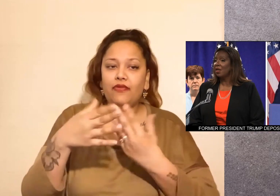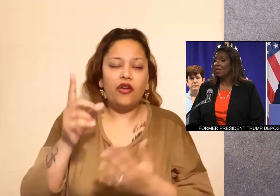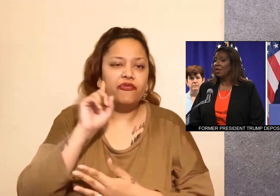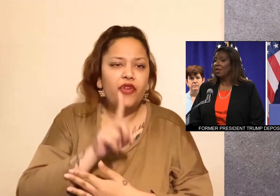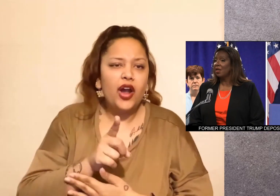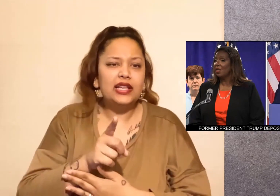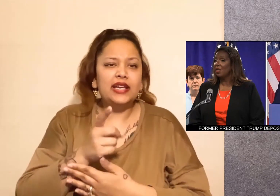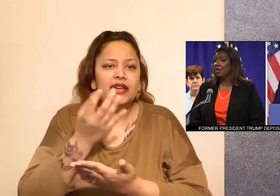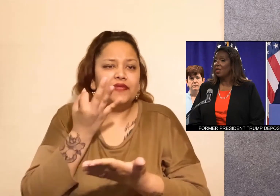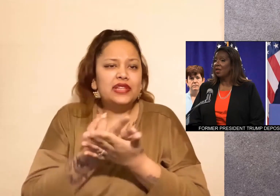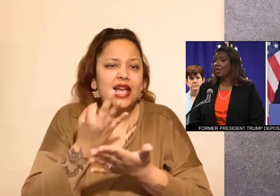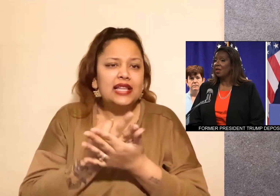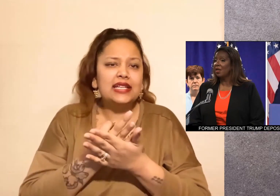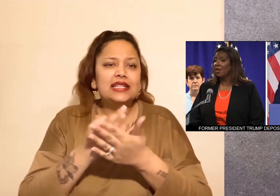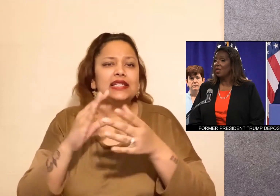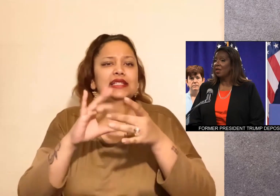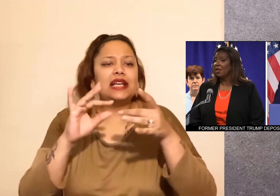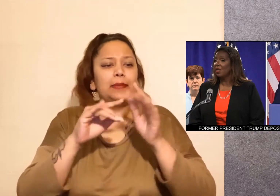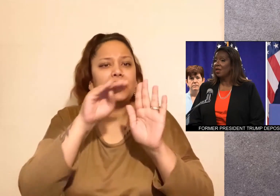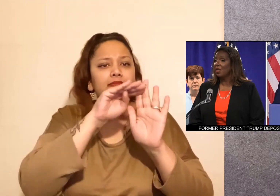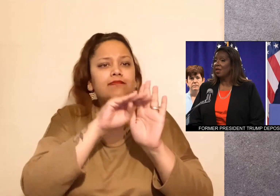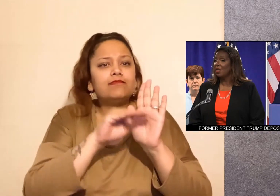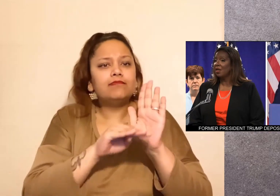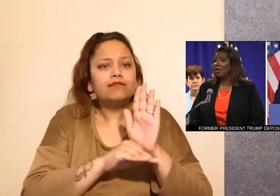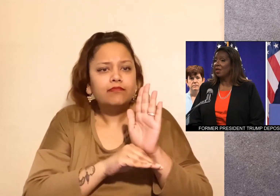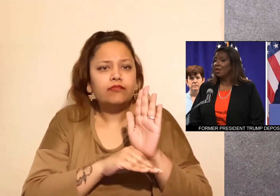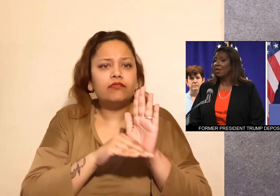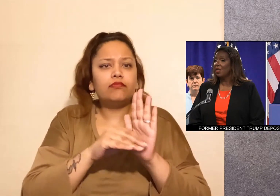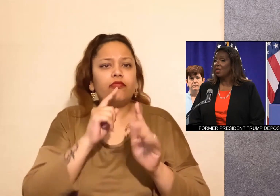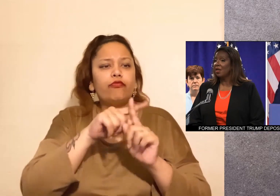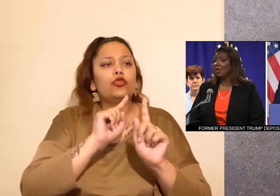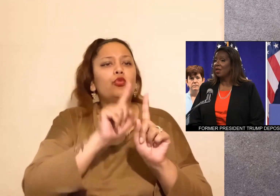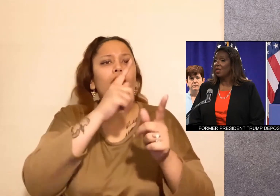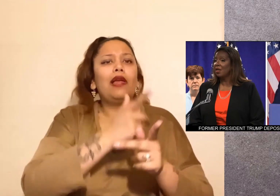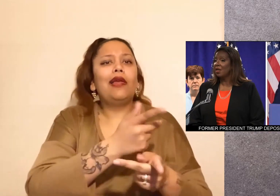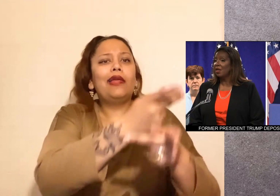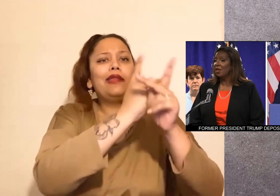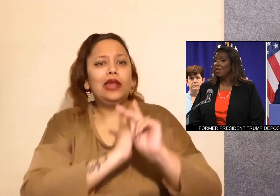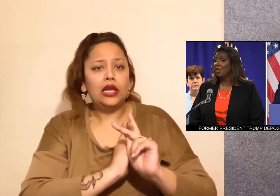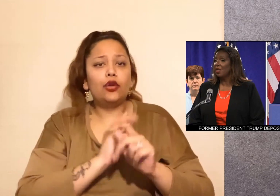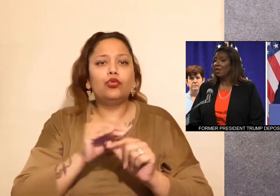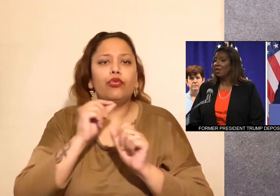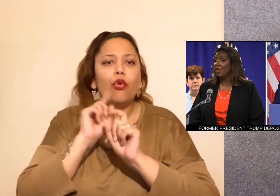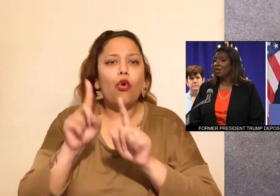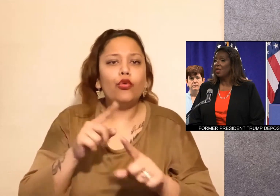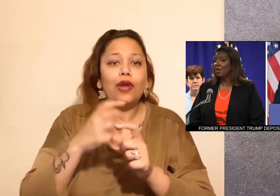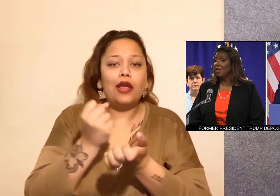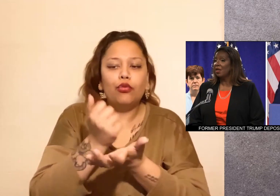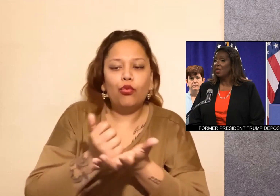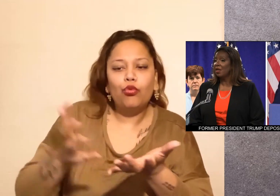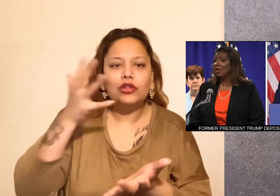it says they provided false financial statements to lenders in order to get rich themselves